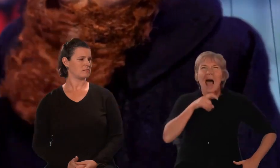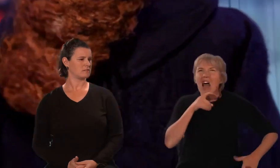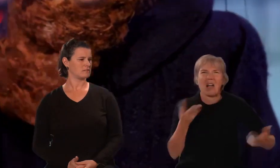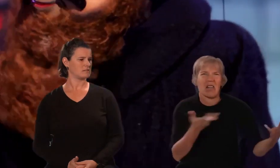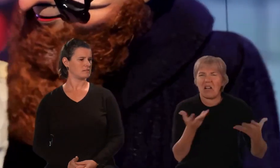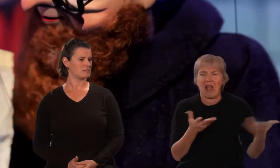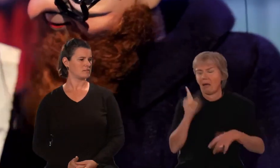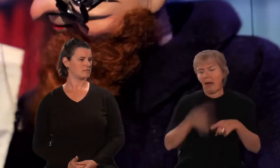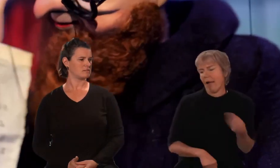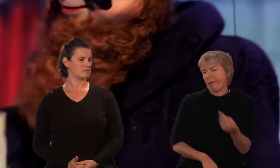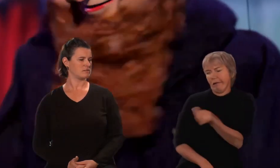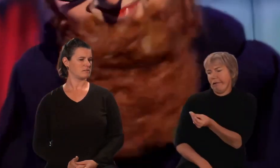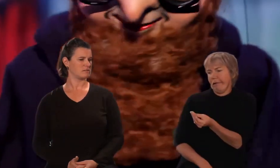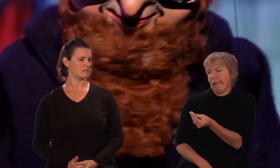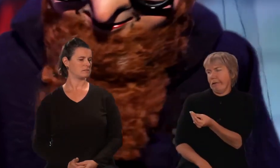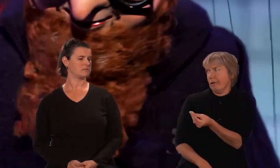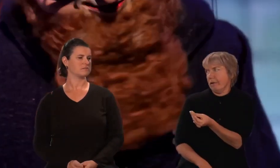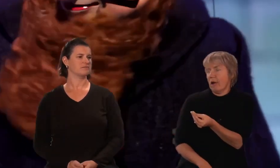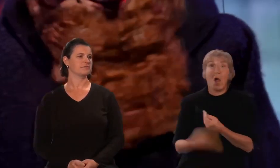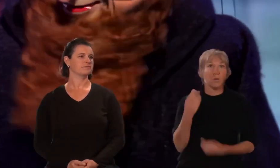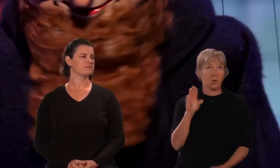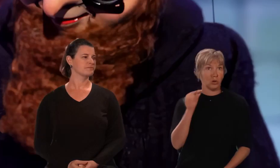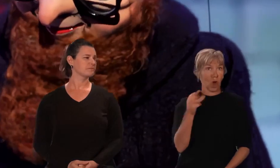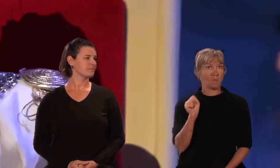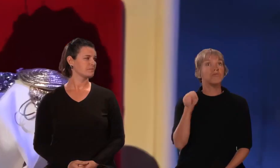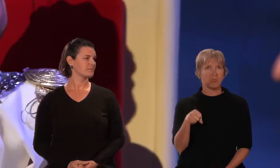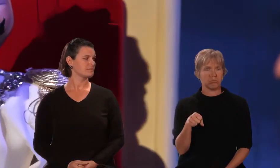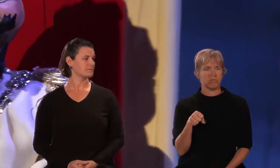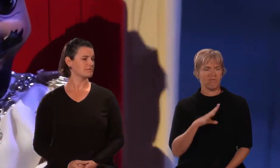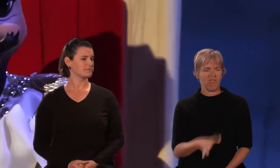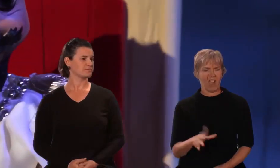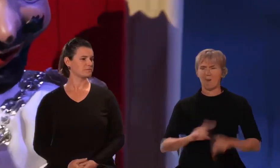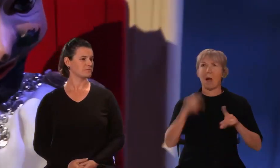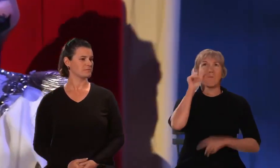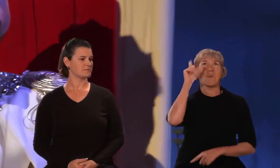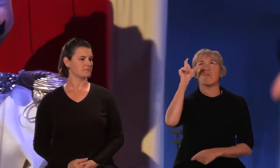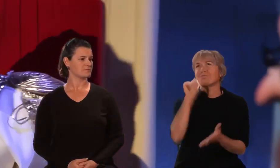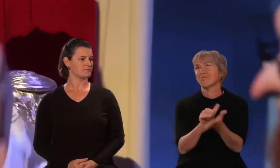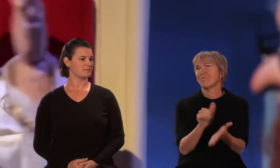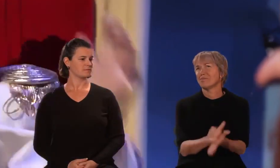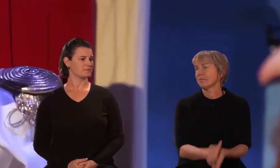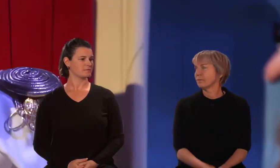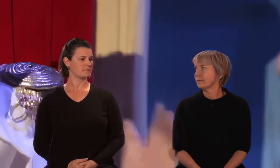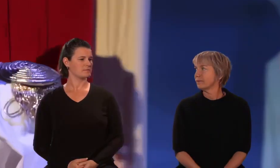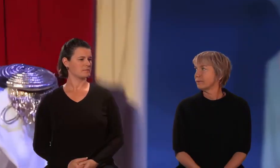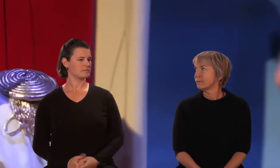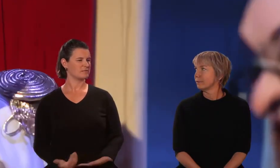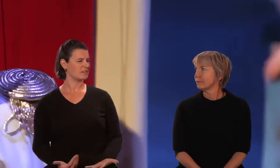Blue poodles, yes. The moon, no. [King] Then, what is the good of keeping you here in my palace?